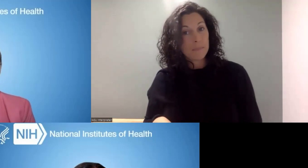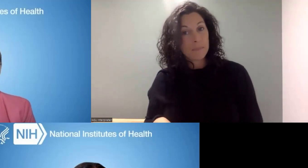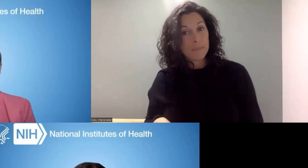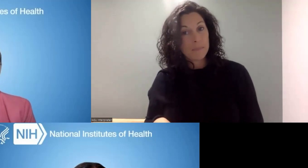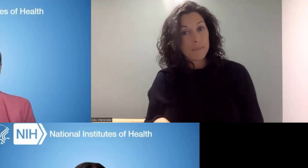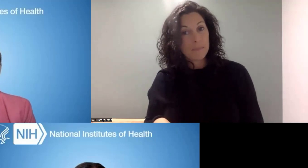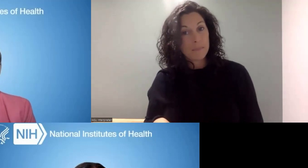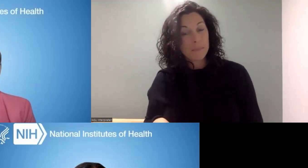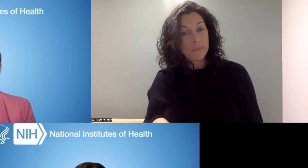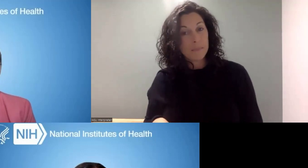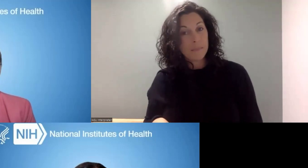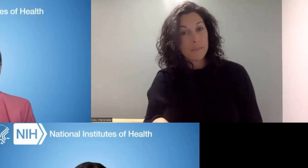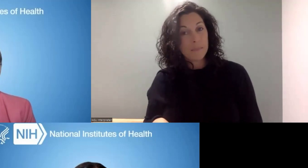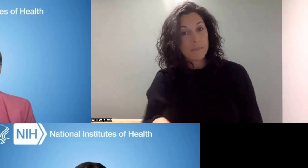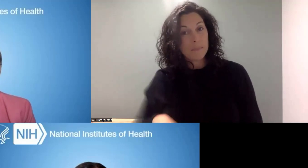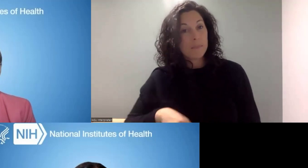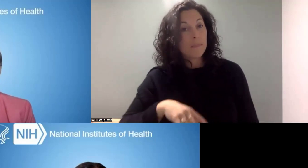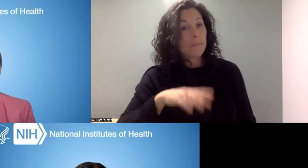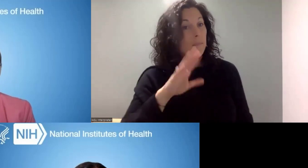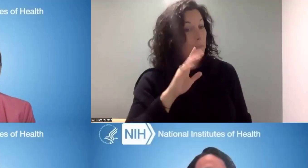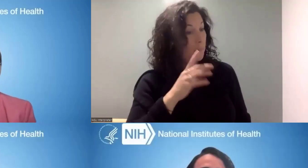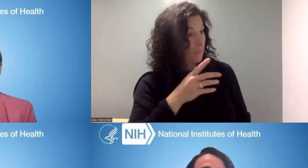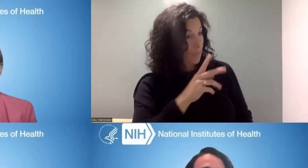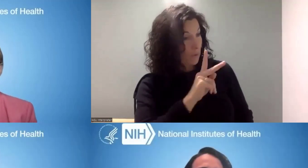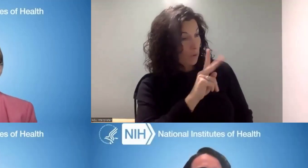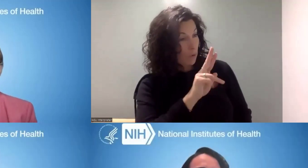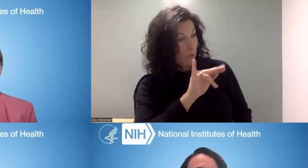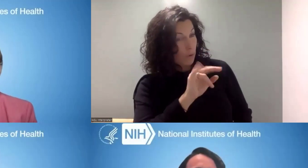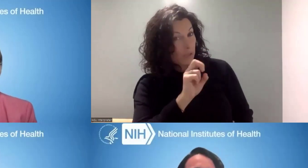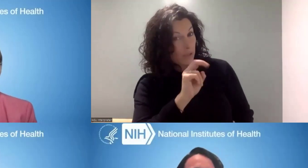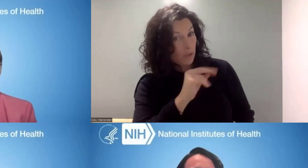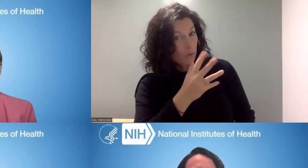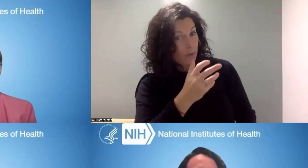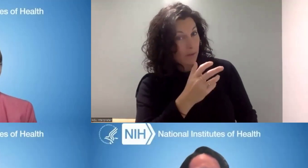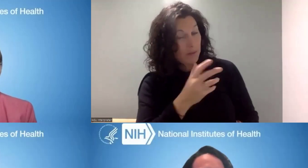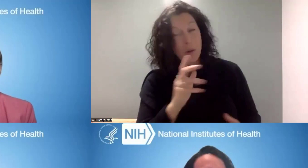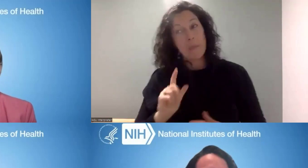Michelle Bulls: So, Kristin, did you want to take that? I saw you pop up. Kristin Ta: No, you can go ahead.